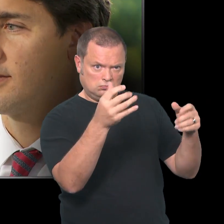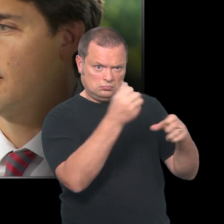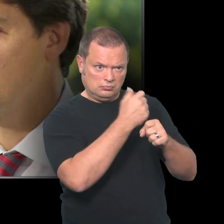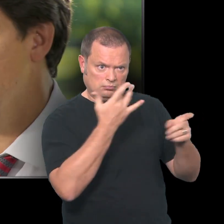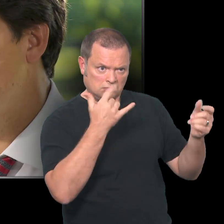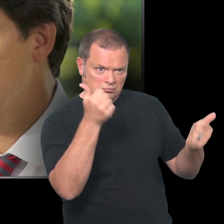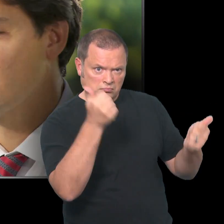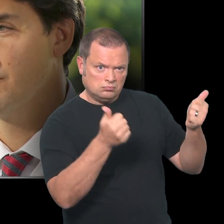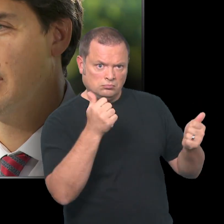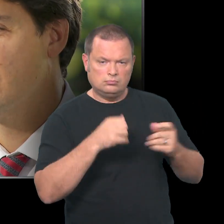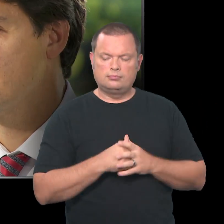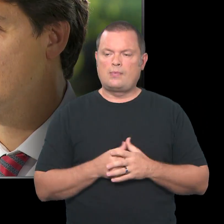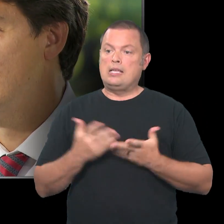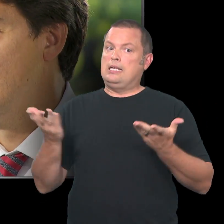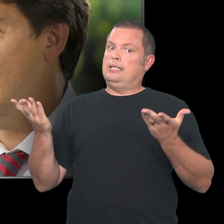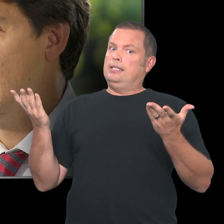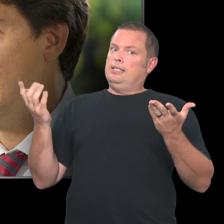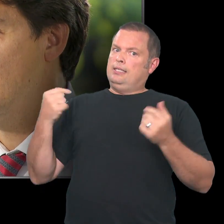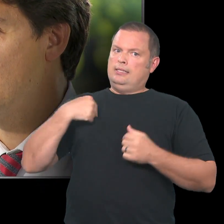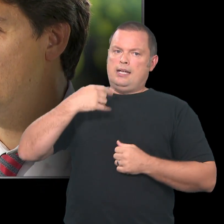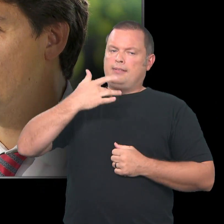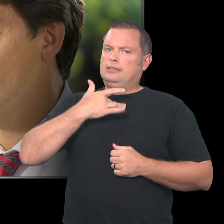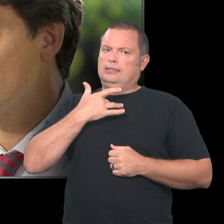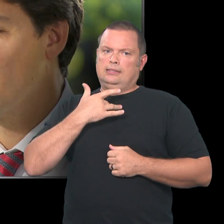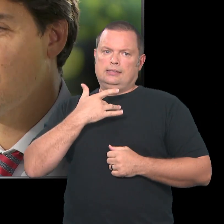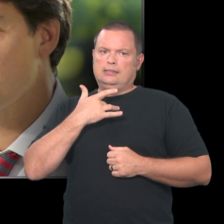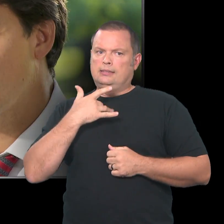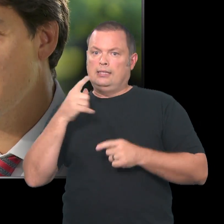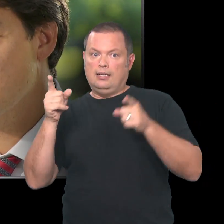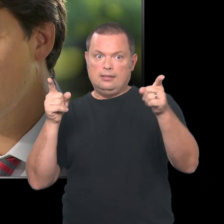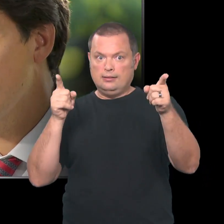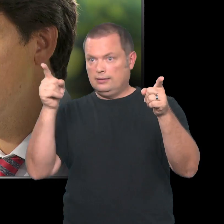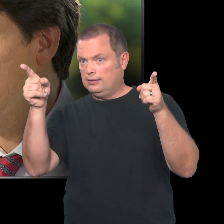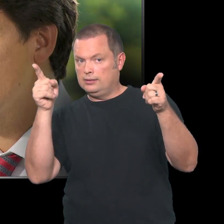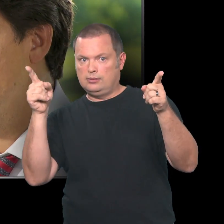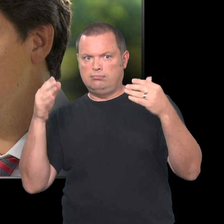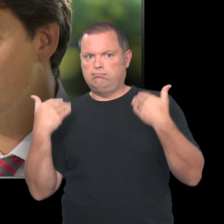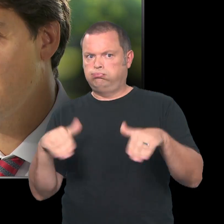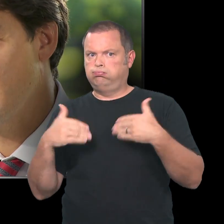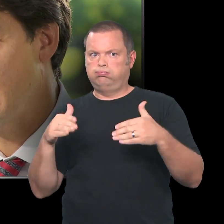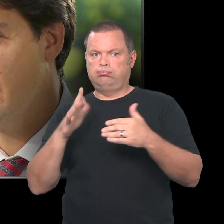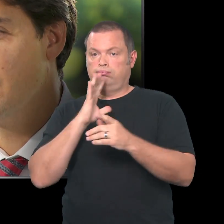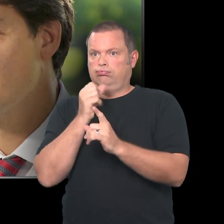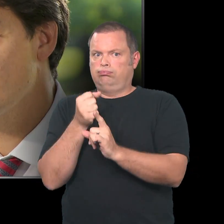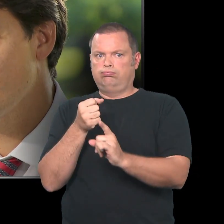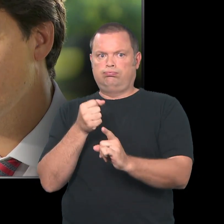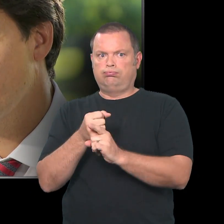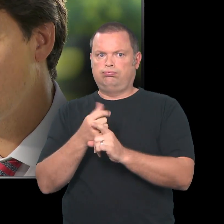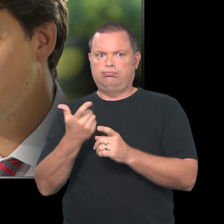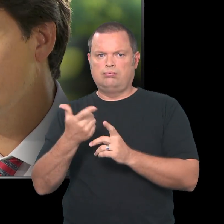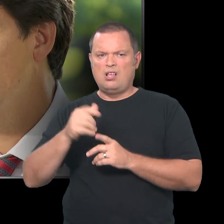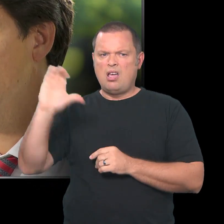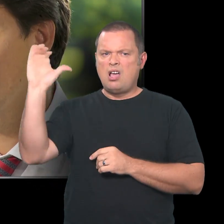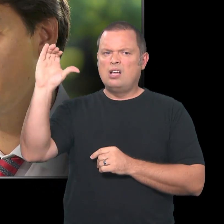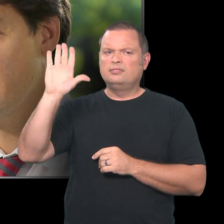which of those two ends up with the most seats? Oh, I think it makes a tremendous difference what those parties are.